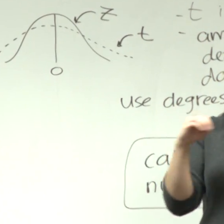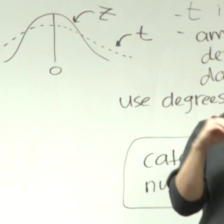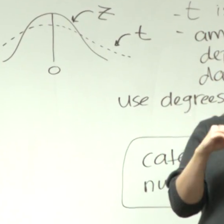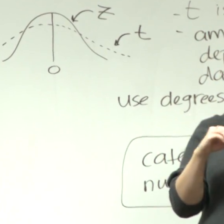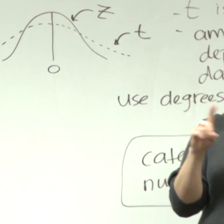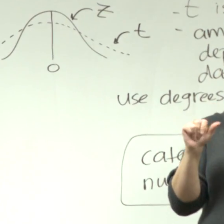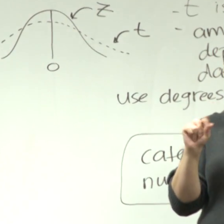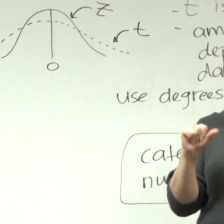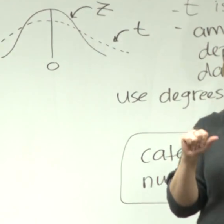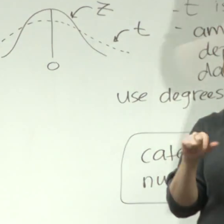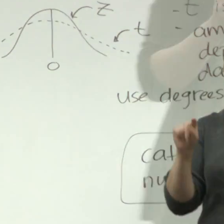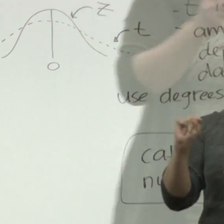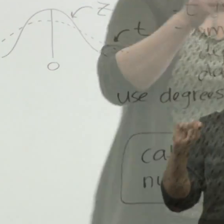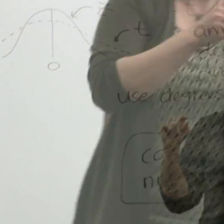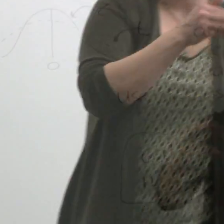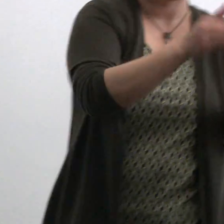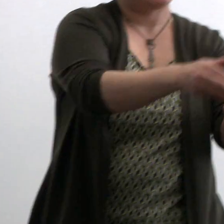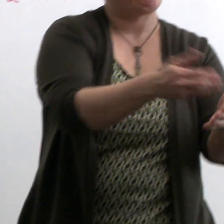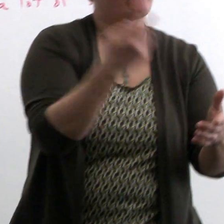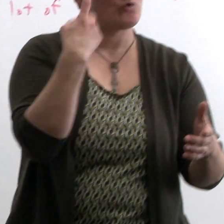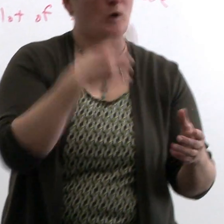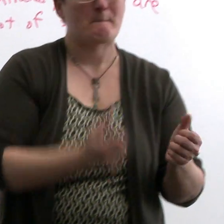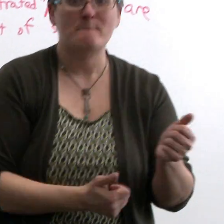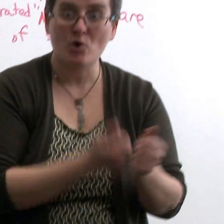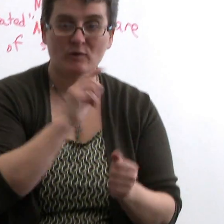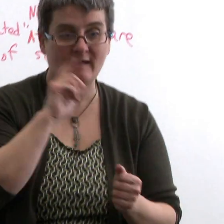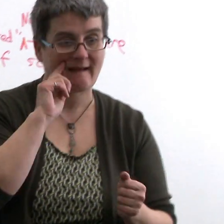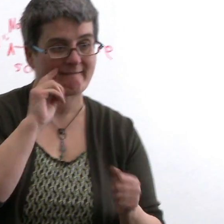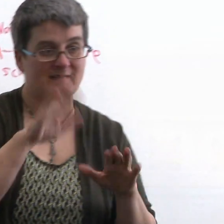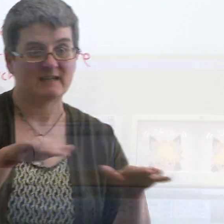one is teachers who teach with American Sign Language